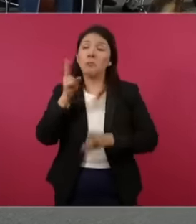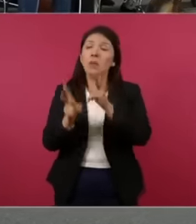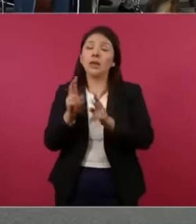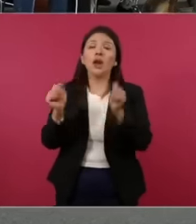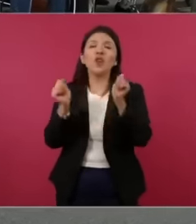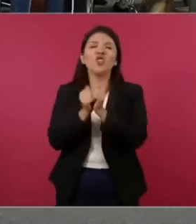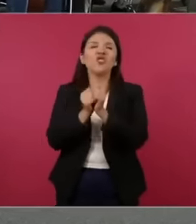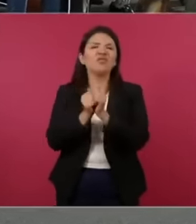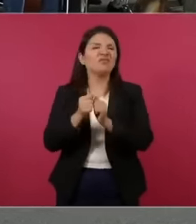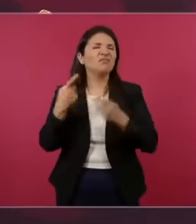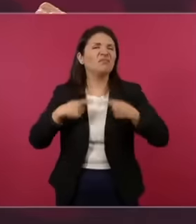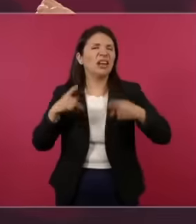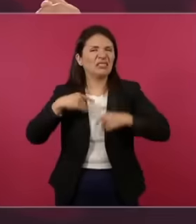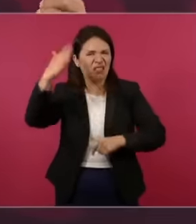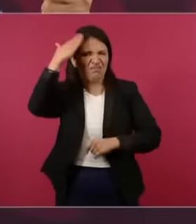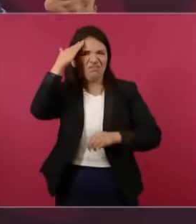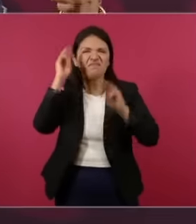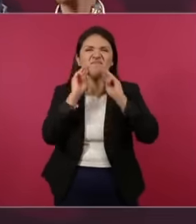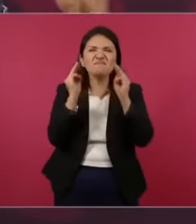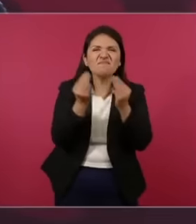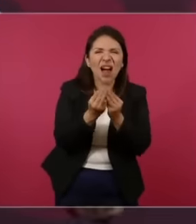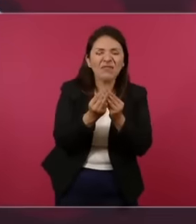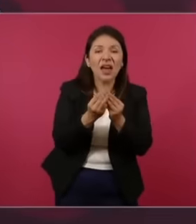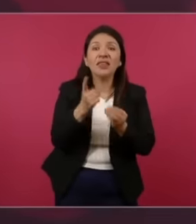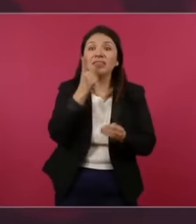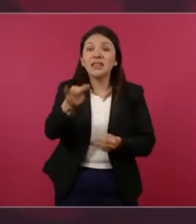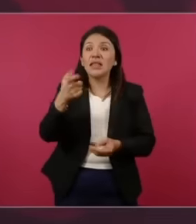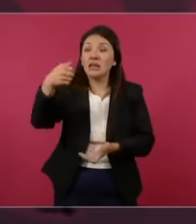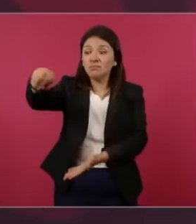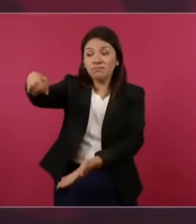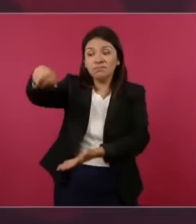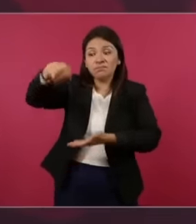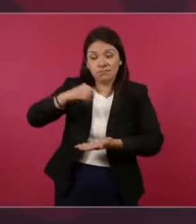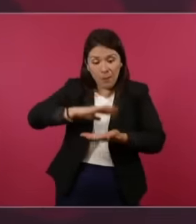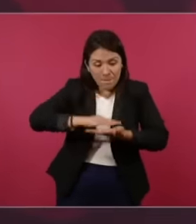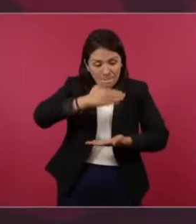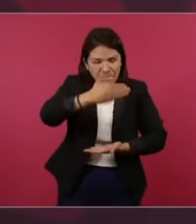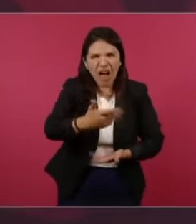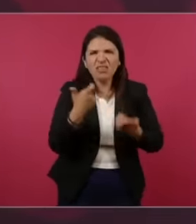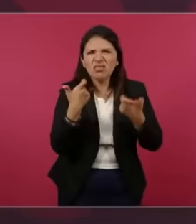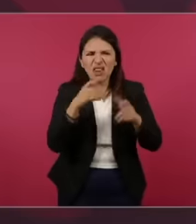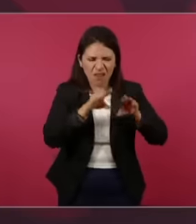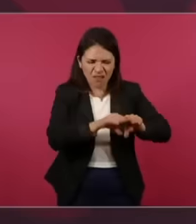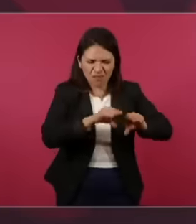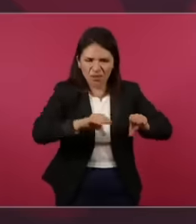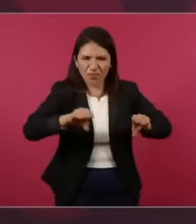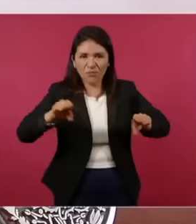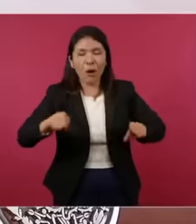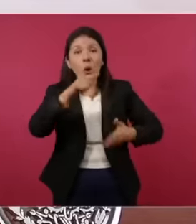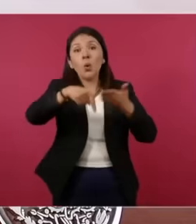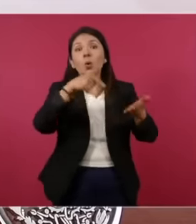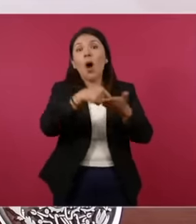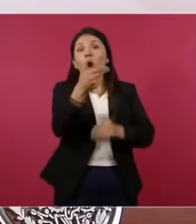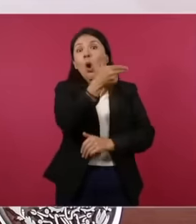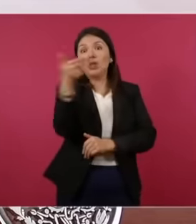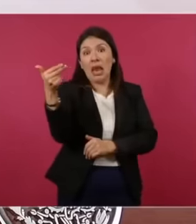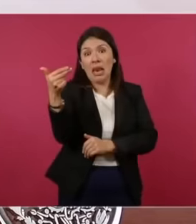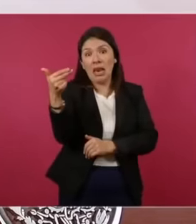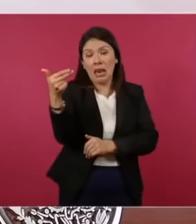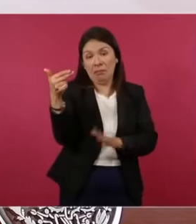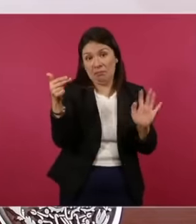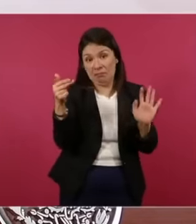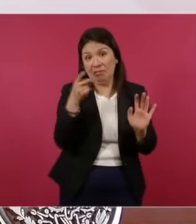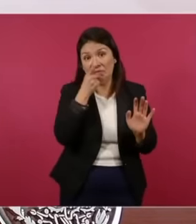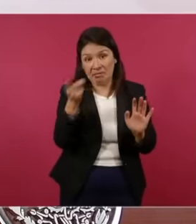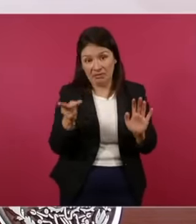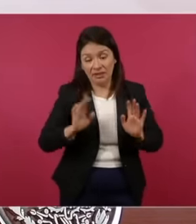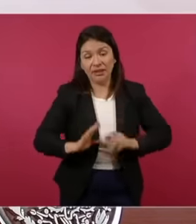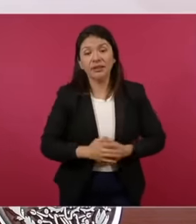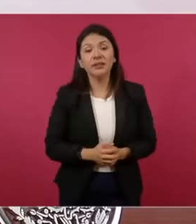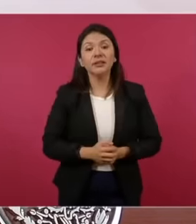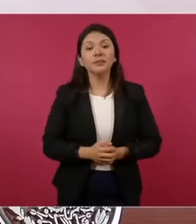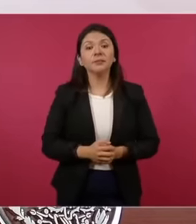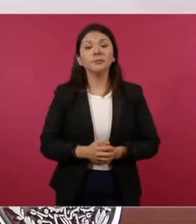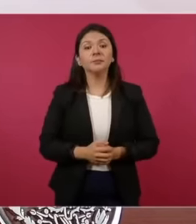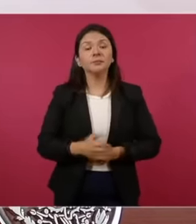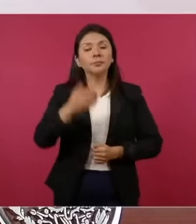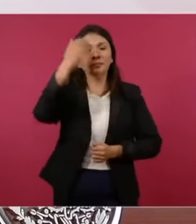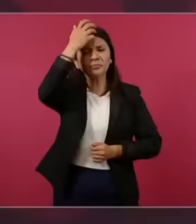or that they gave me a suitcase full of money in a hotel, I don't even know the